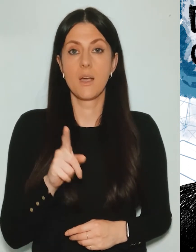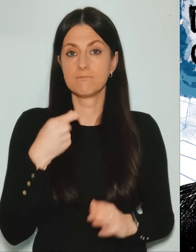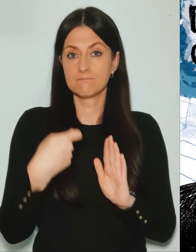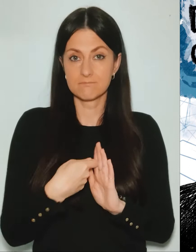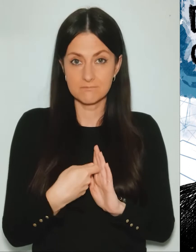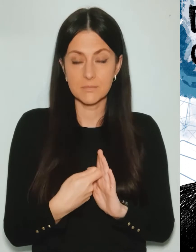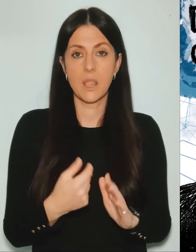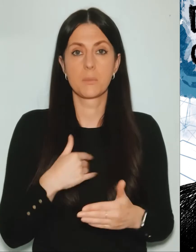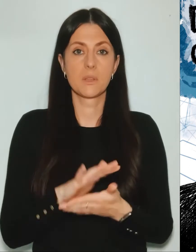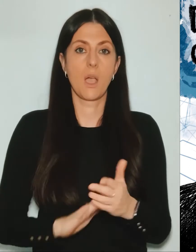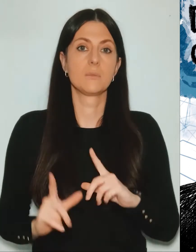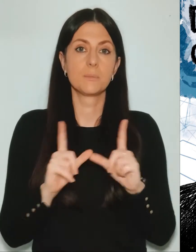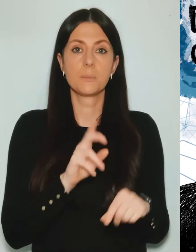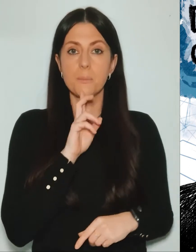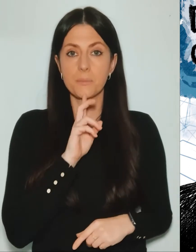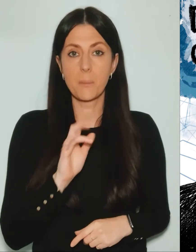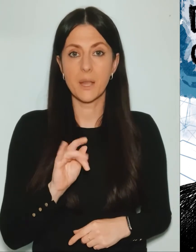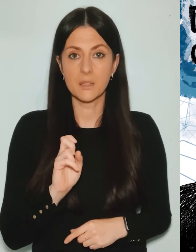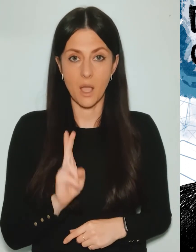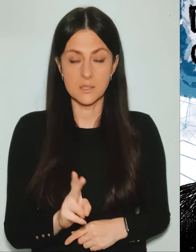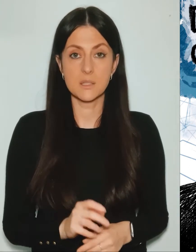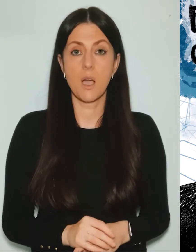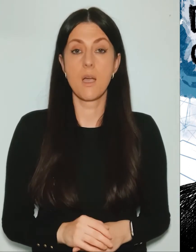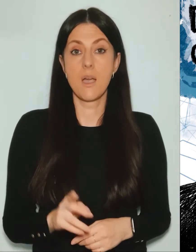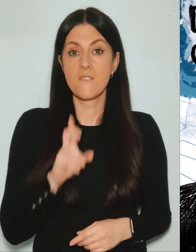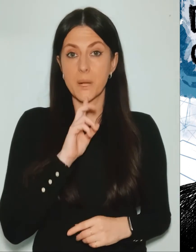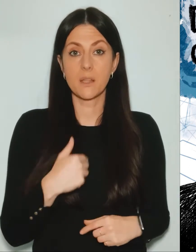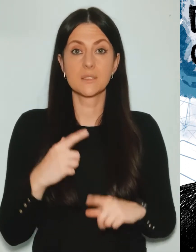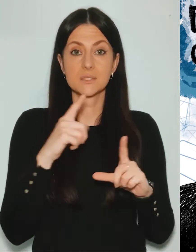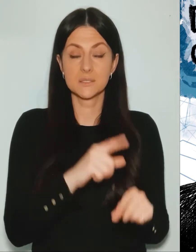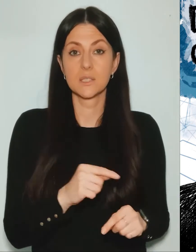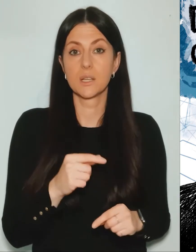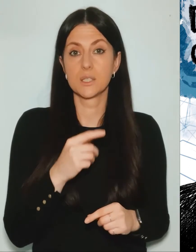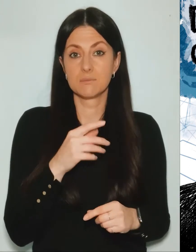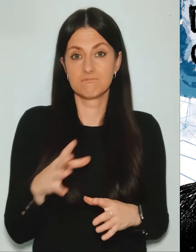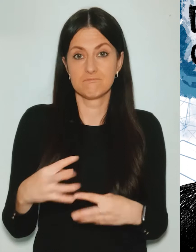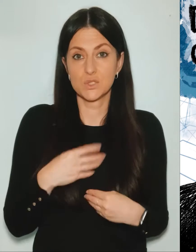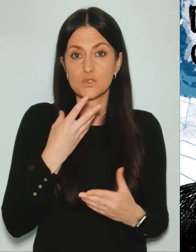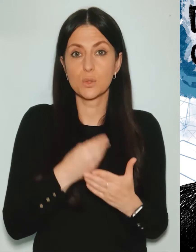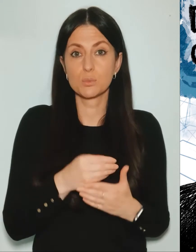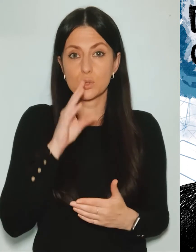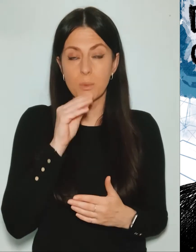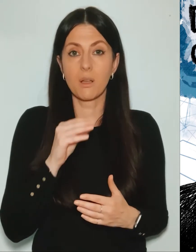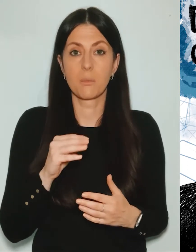I was going to Berdyansk with my dogs in the luggage compartment, because there were many people,